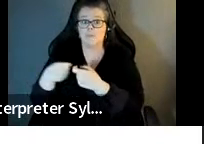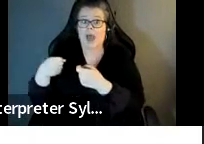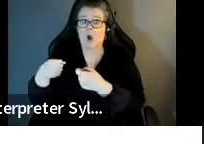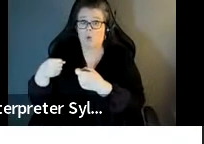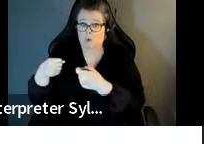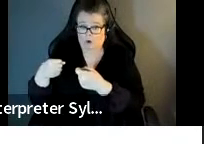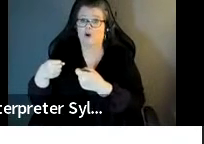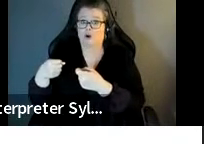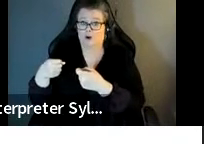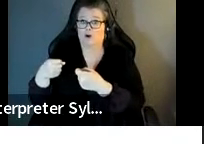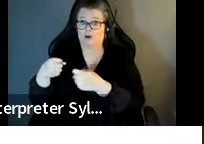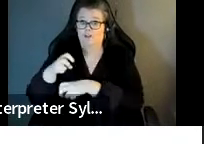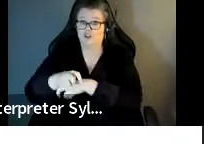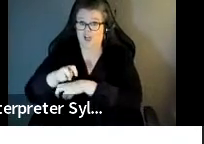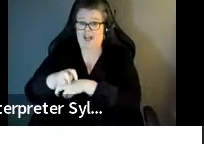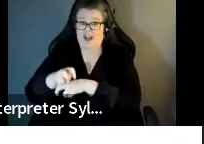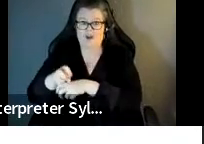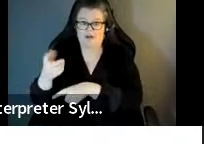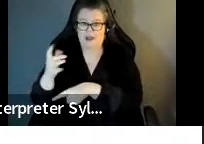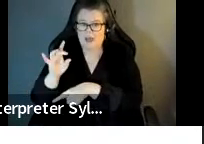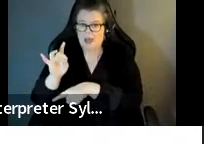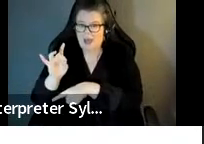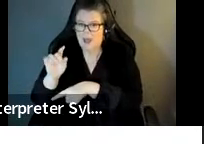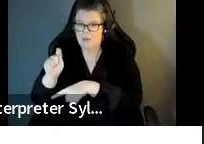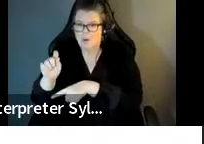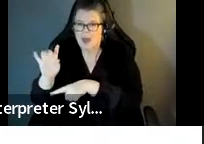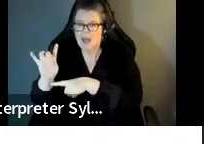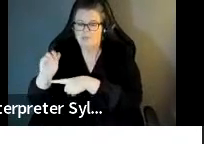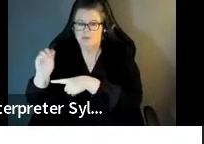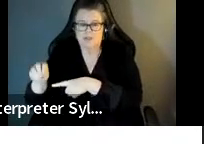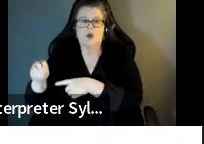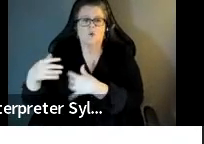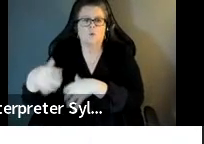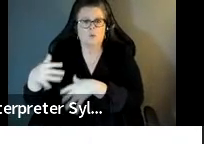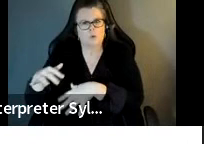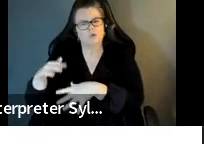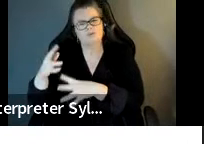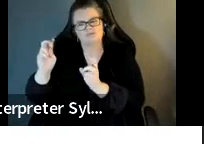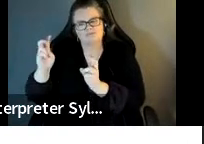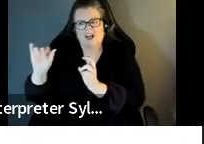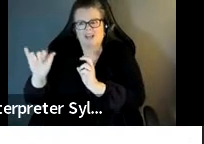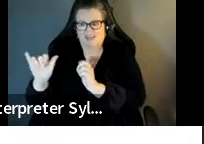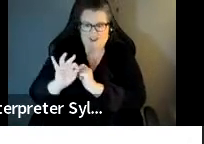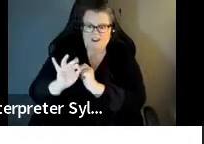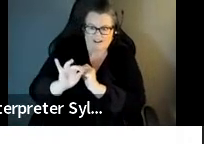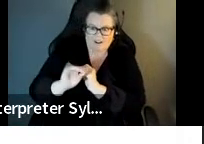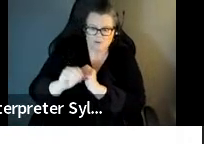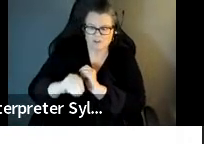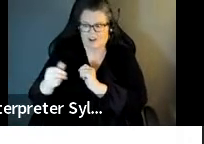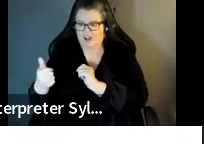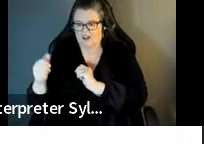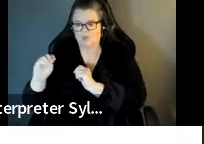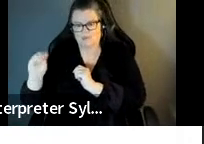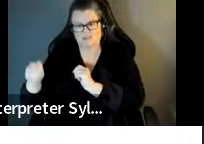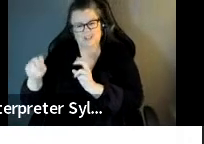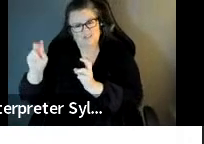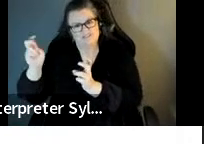Almost a 90% to 10% ratio, so it is very clear that in our sample we have a larger proportion